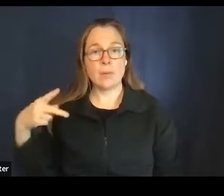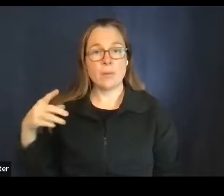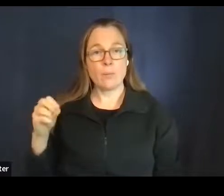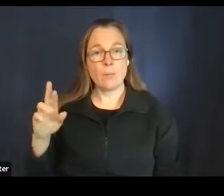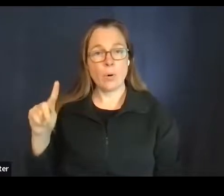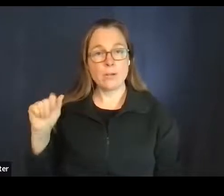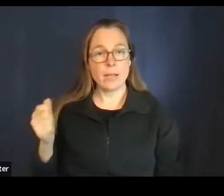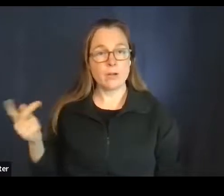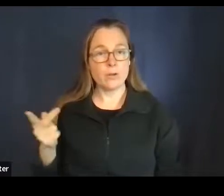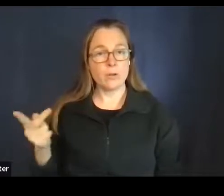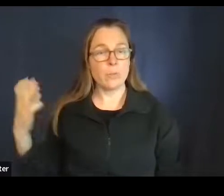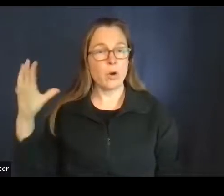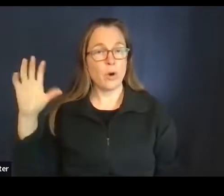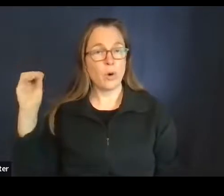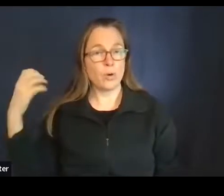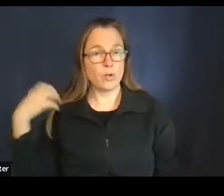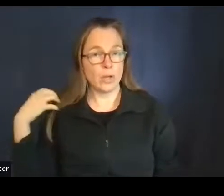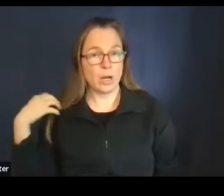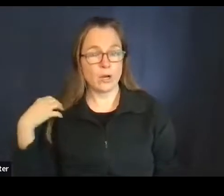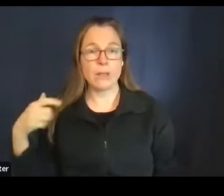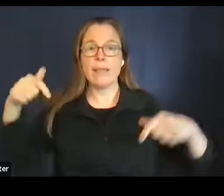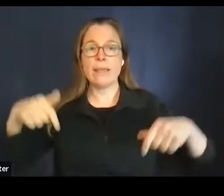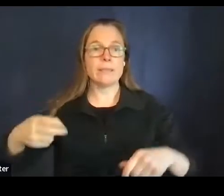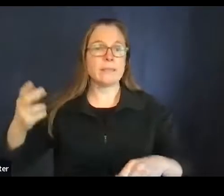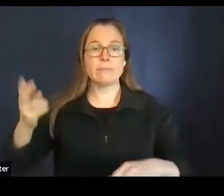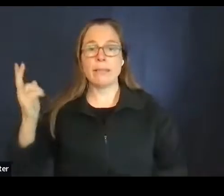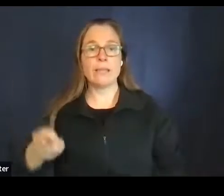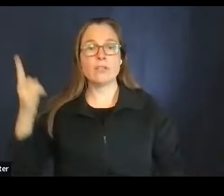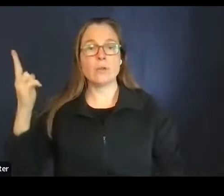Hi, everyone, this is a historic moment for the City of Portland.